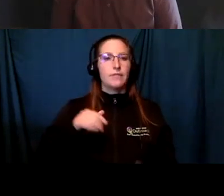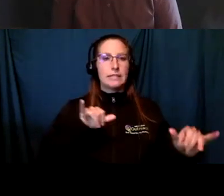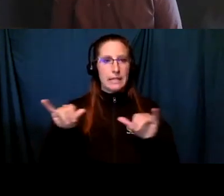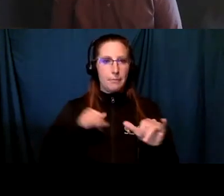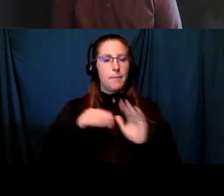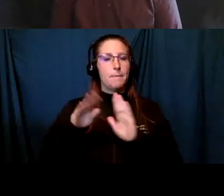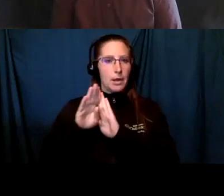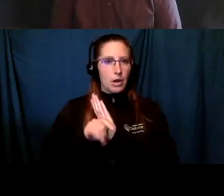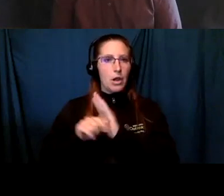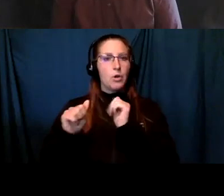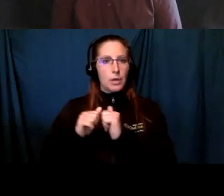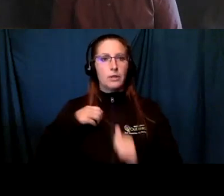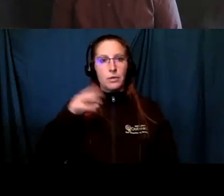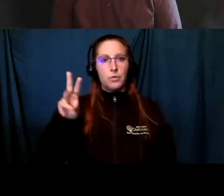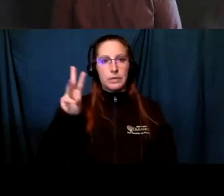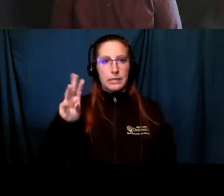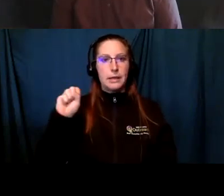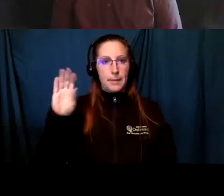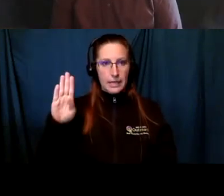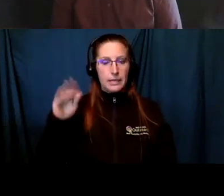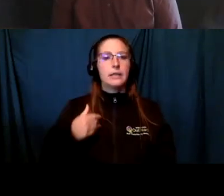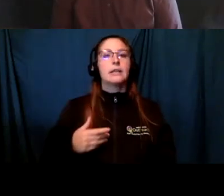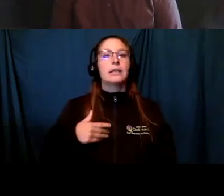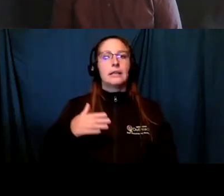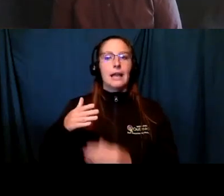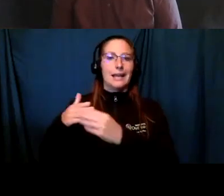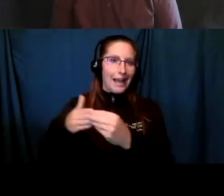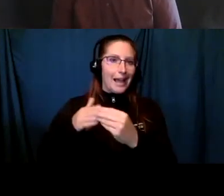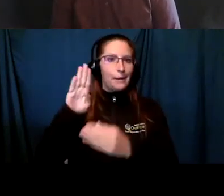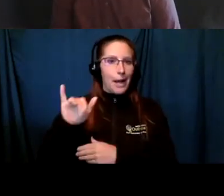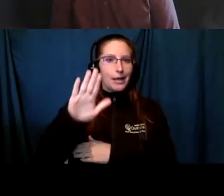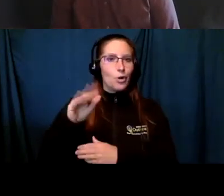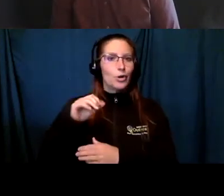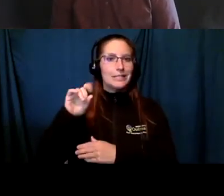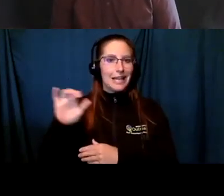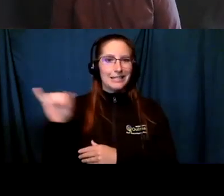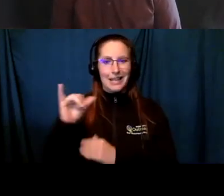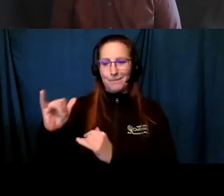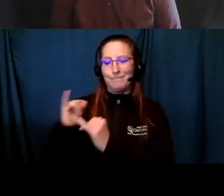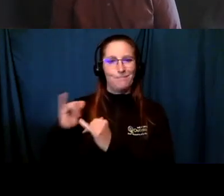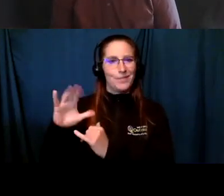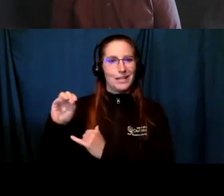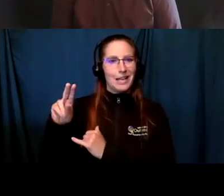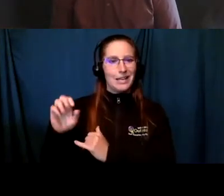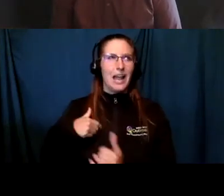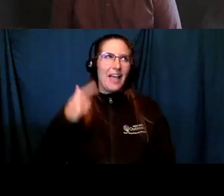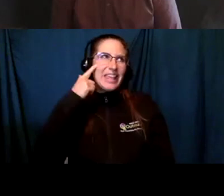Beginnings and Guide by Your Side as Connie does. I probably started maybe a year with some maybe